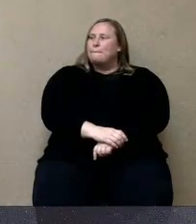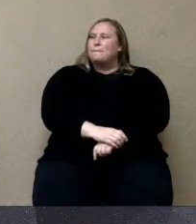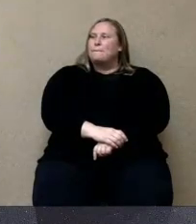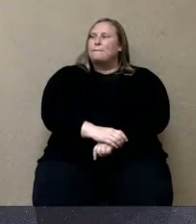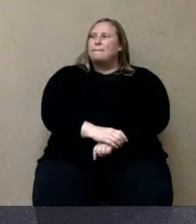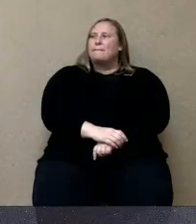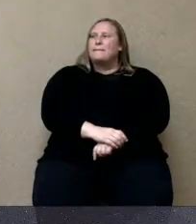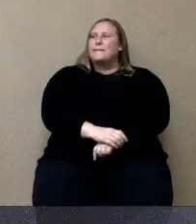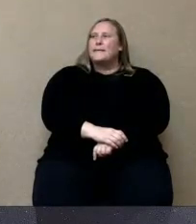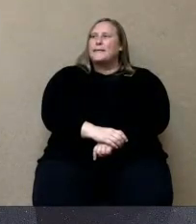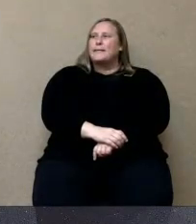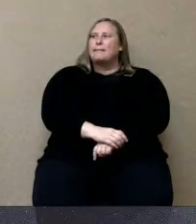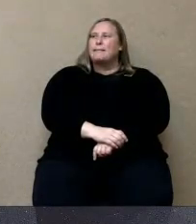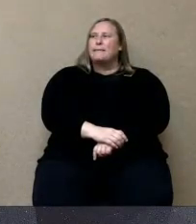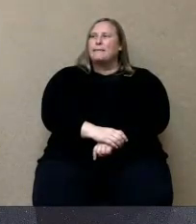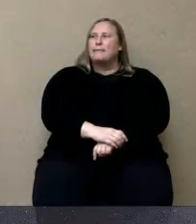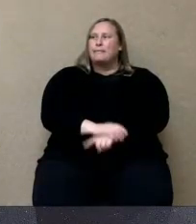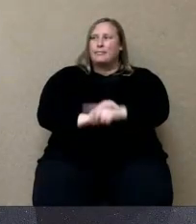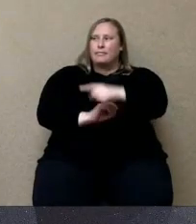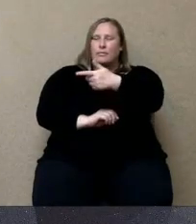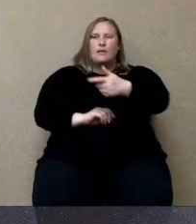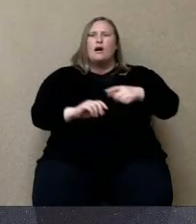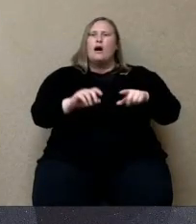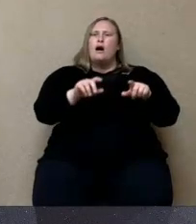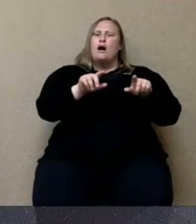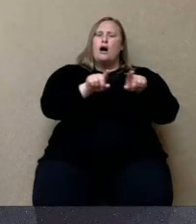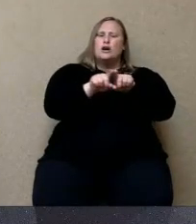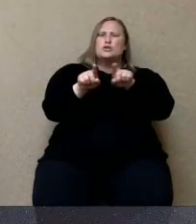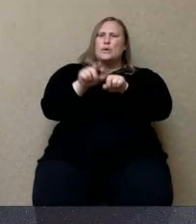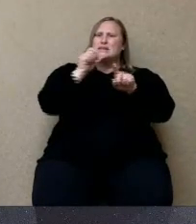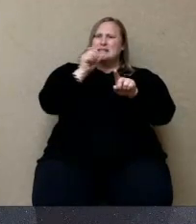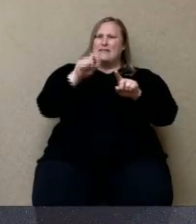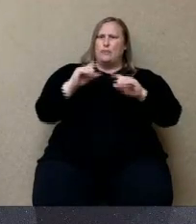The other thing is it doesn't necessarily have to be a peer who also uses AAC.